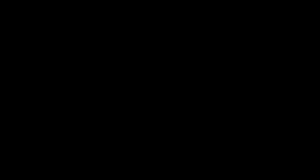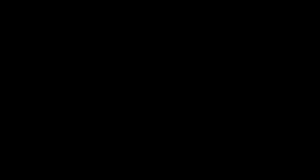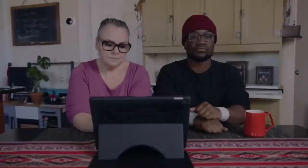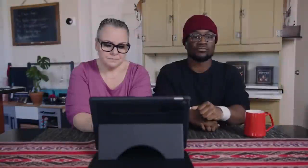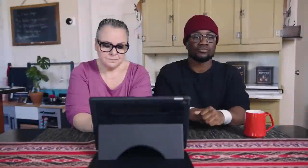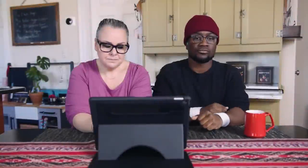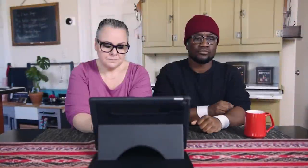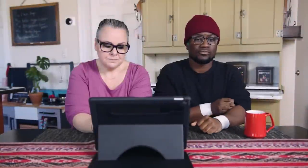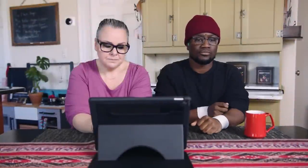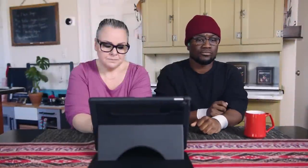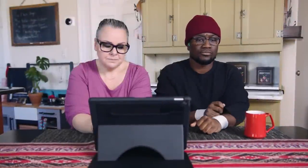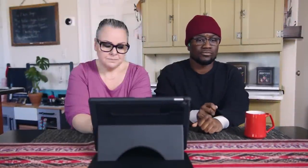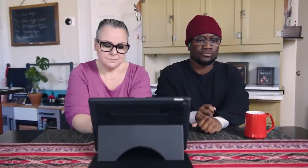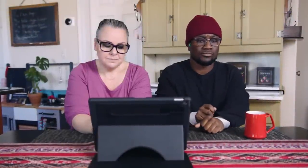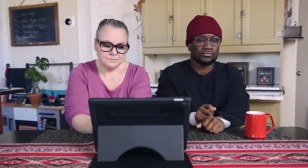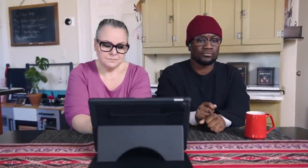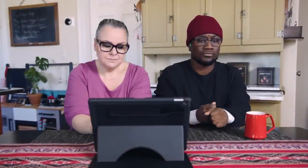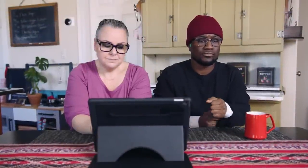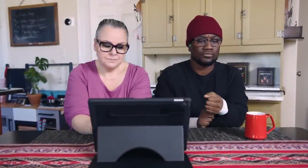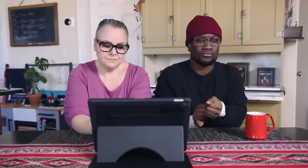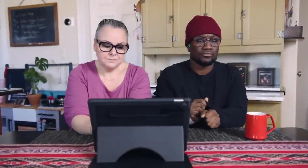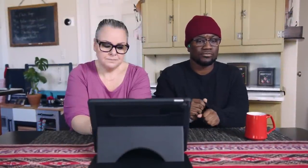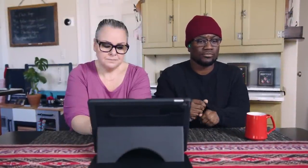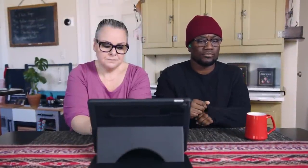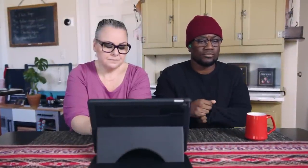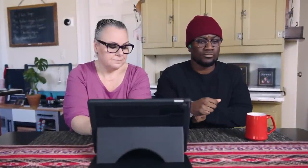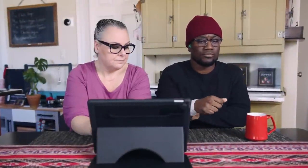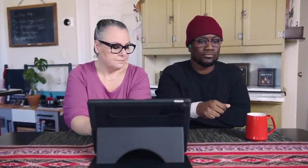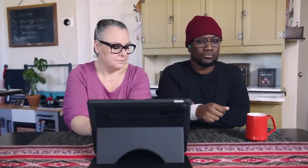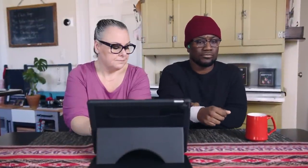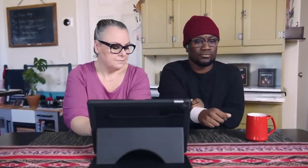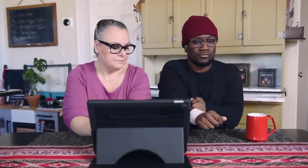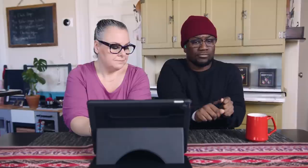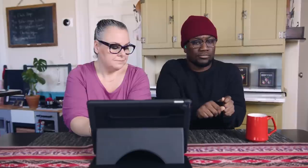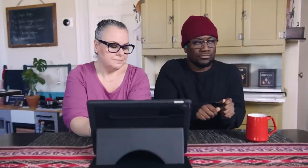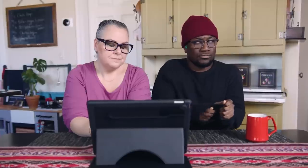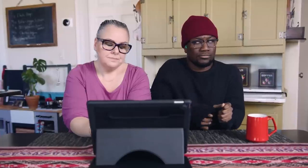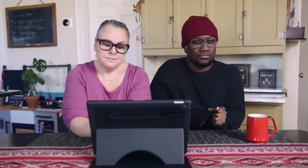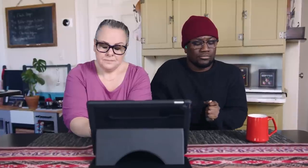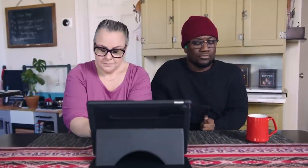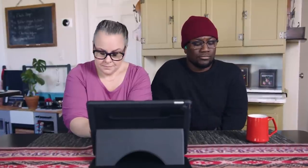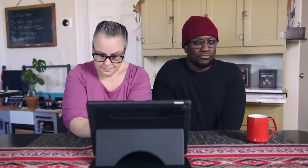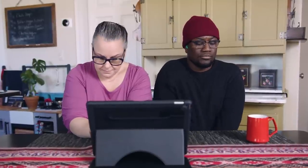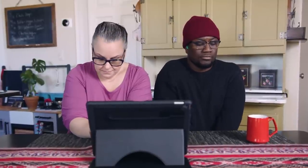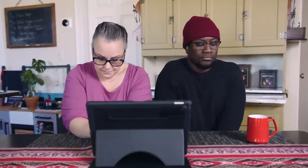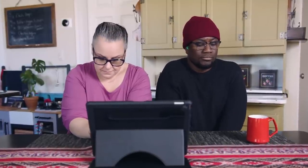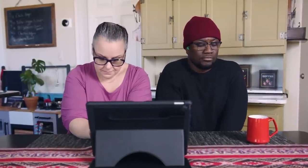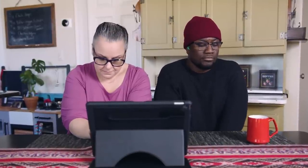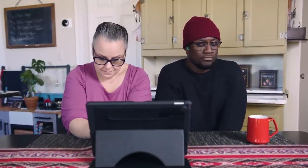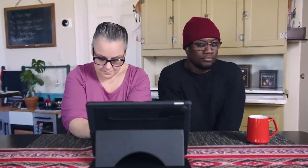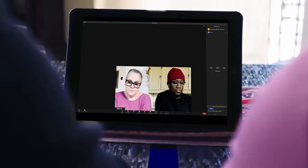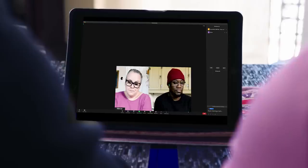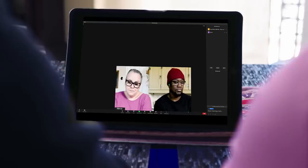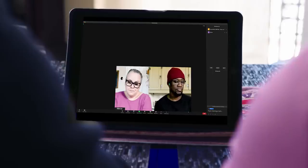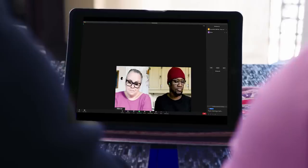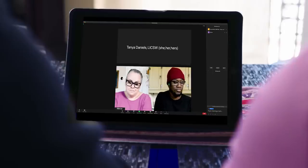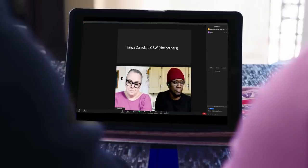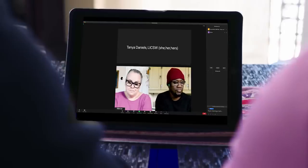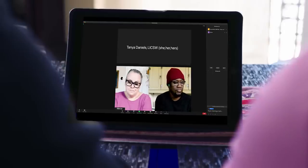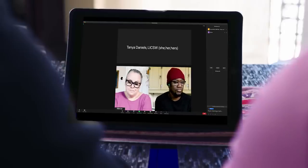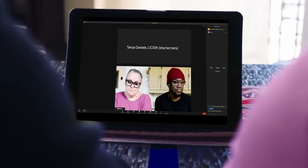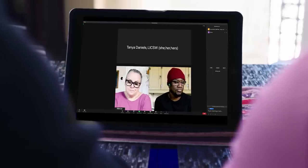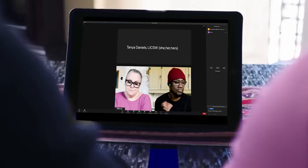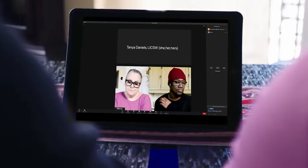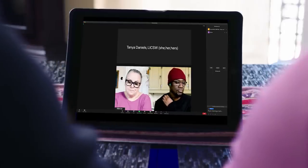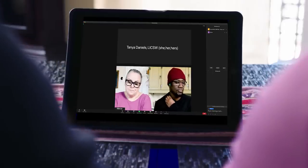[Video chat ringtone]